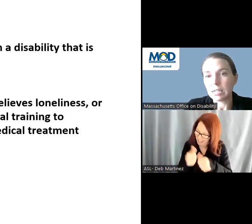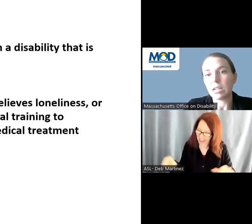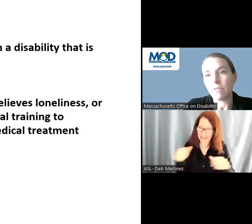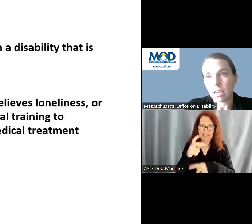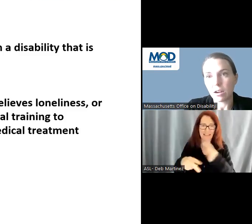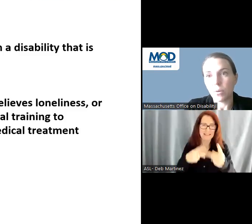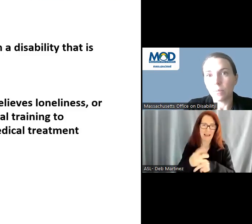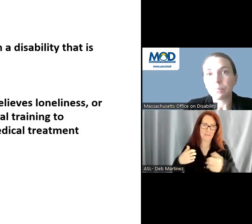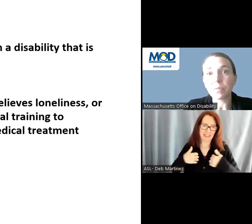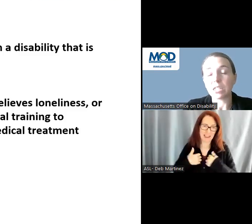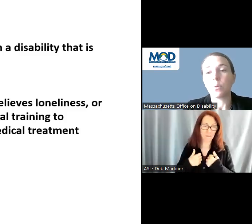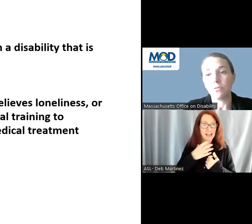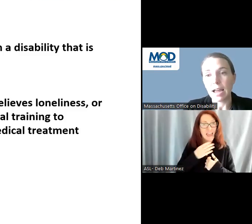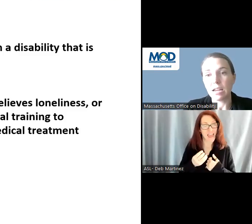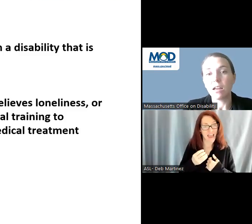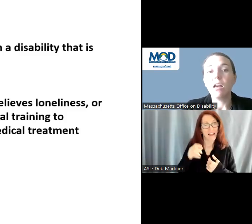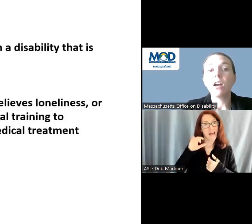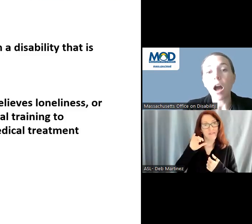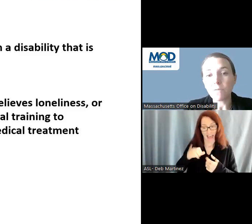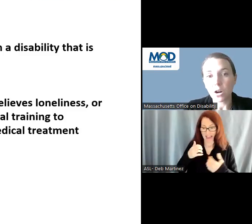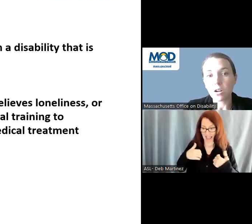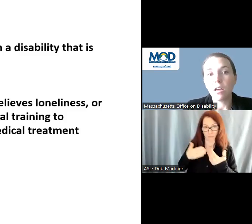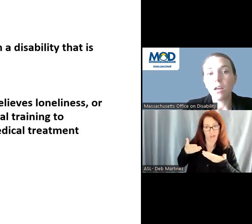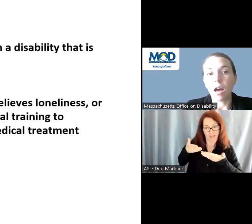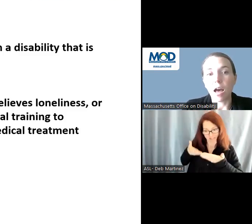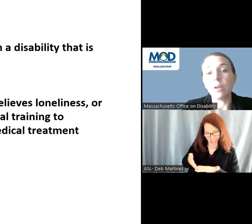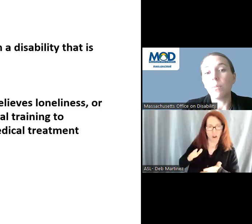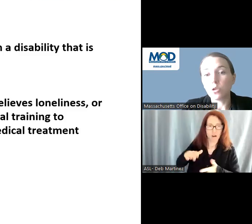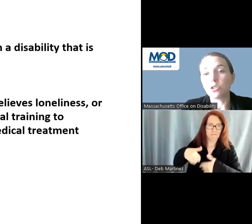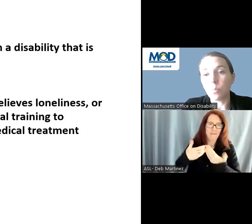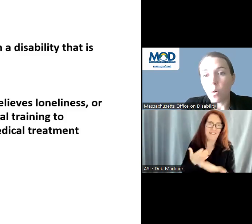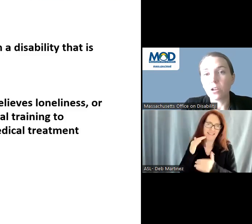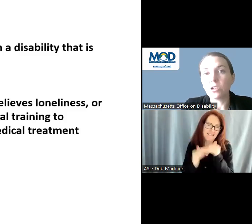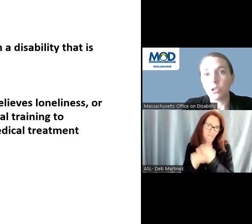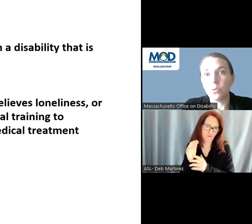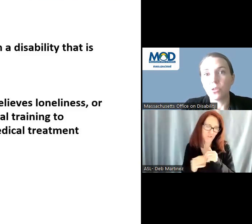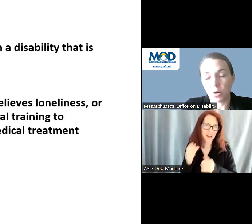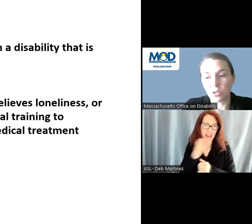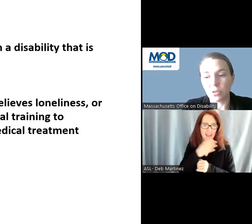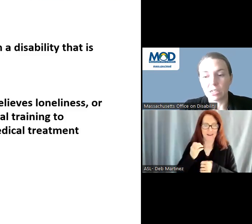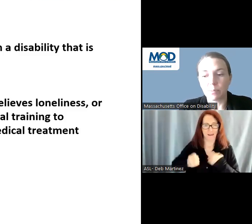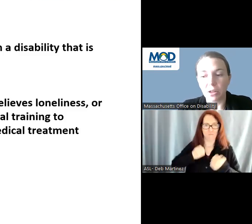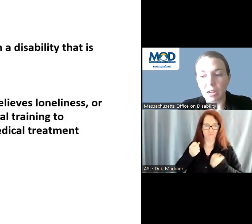presence of the animal that's providing comfort and emotional support to the person with a